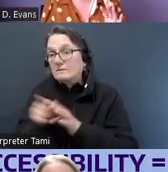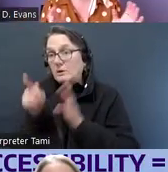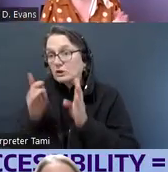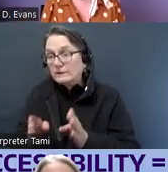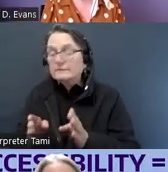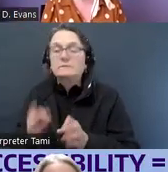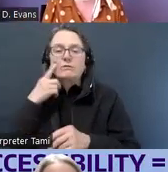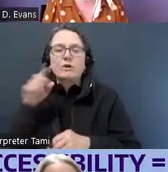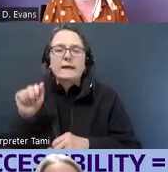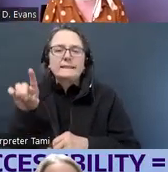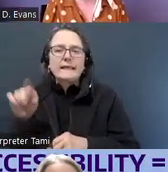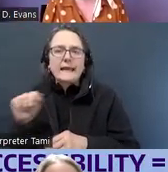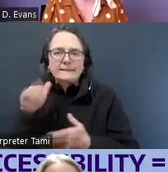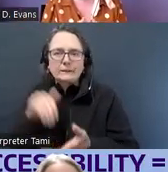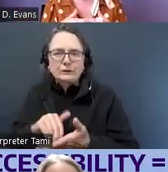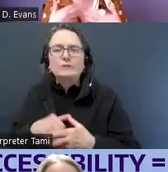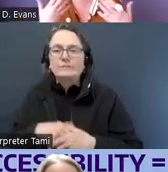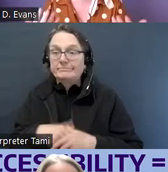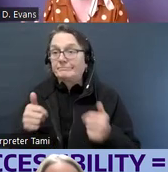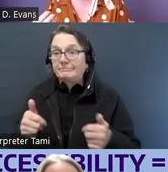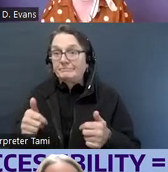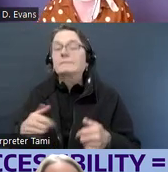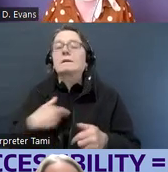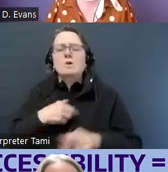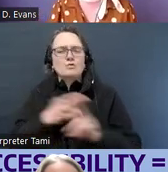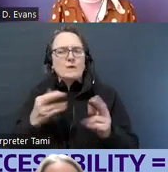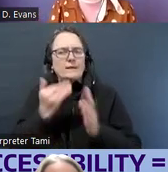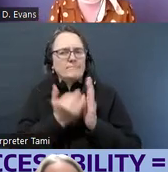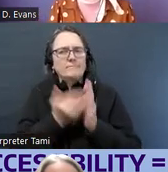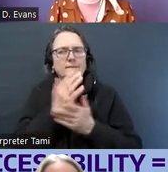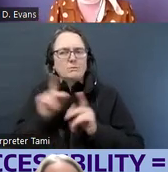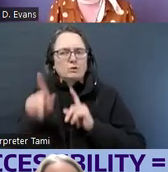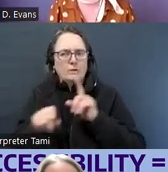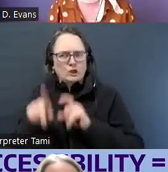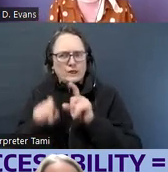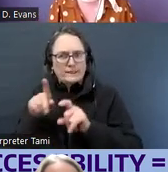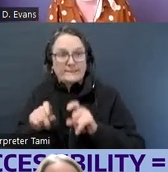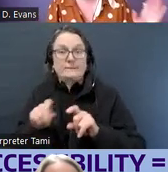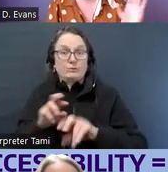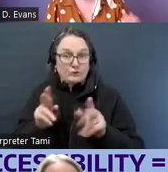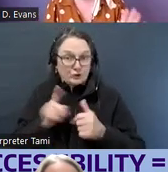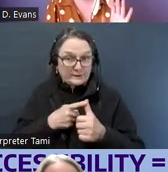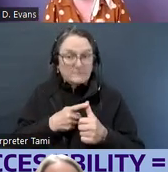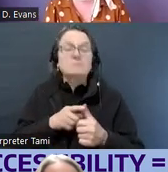a handful of questions, and then we are going to open it up to the audience. So again, please prepare